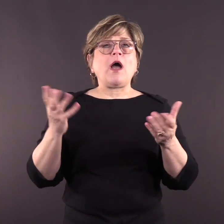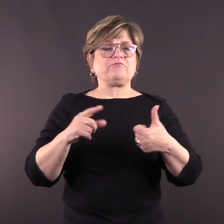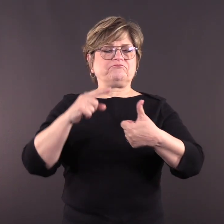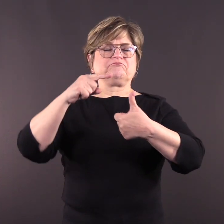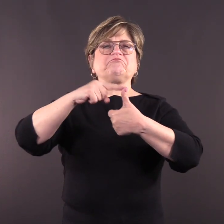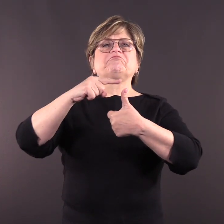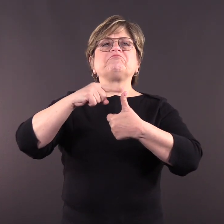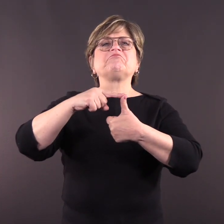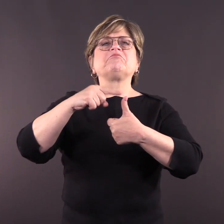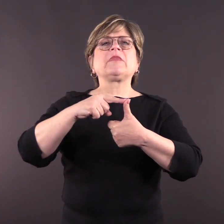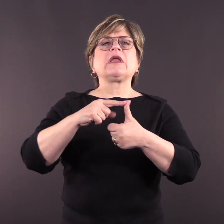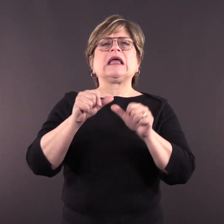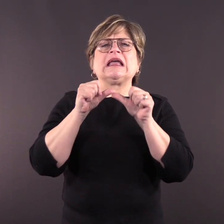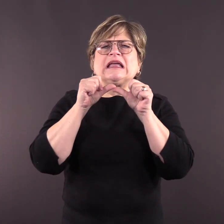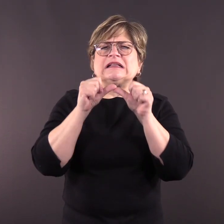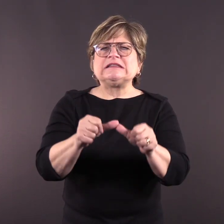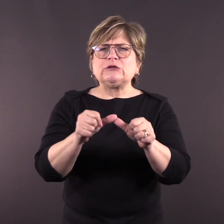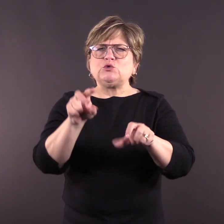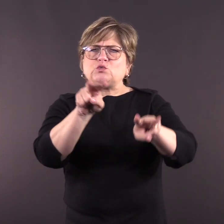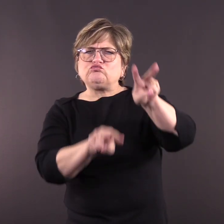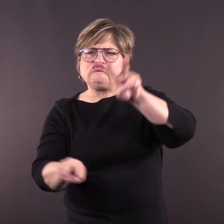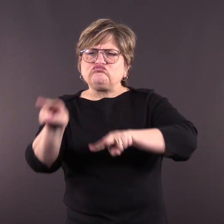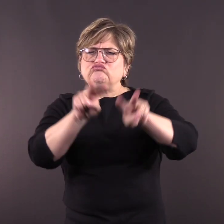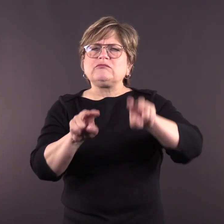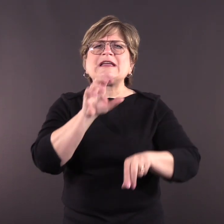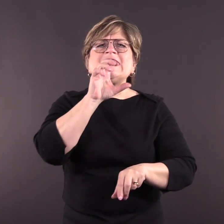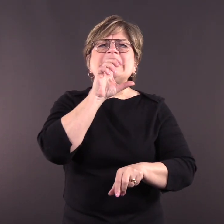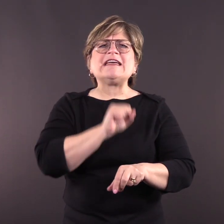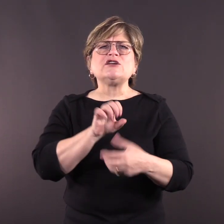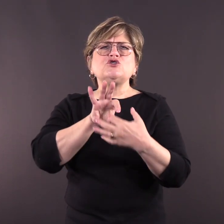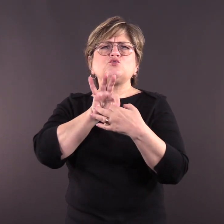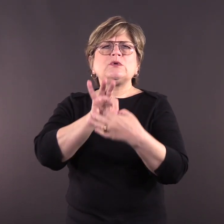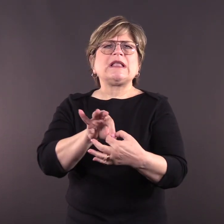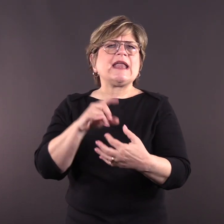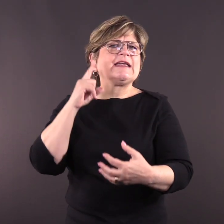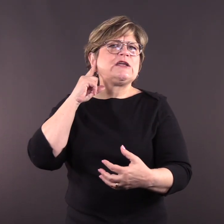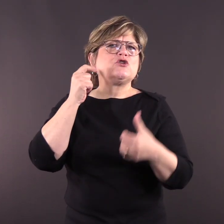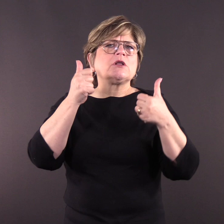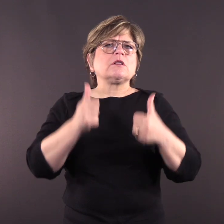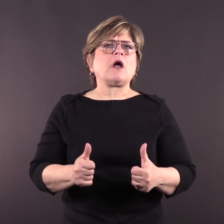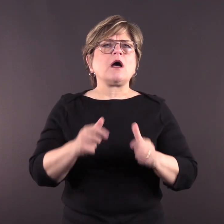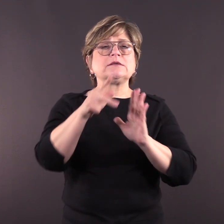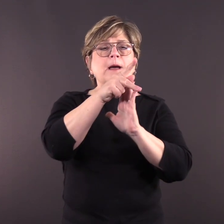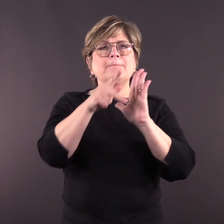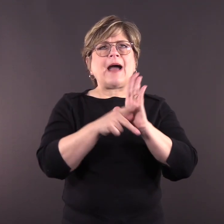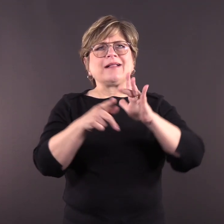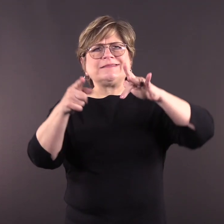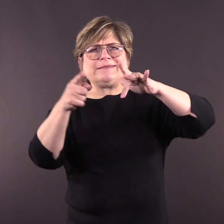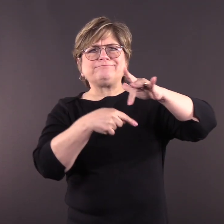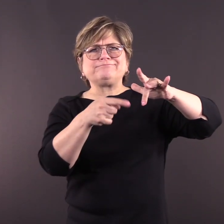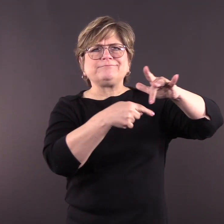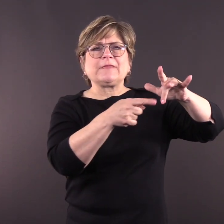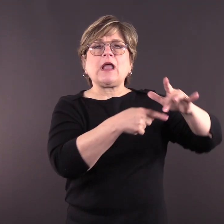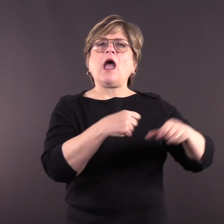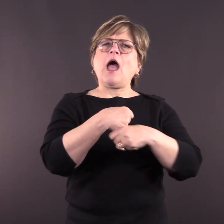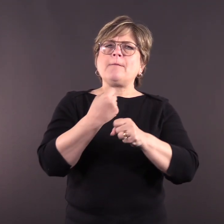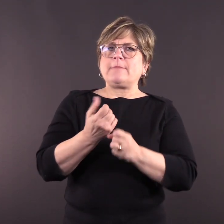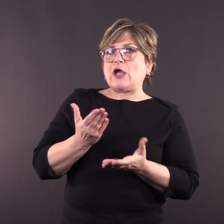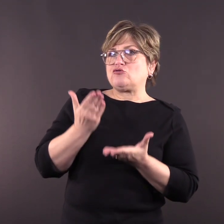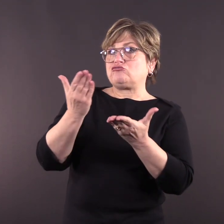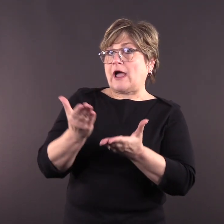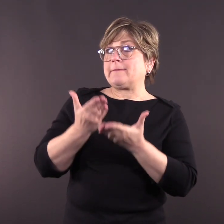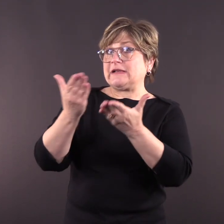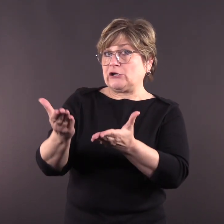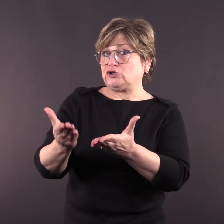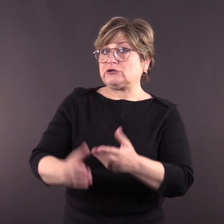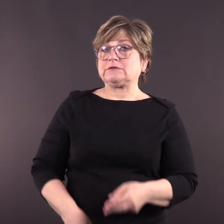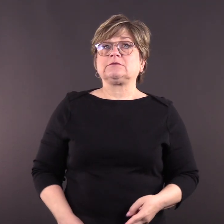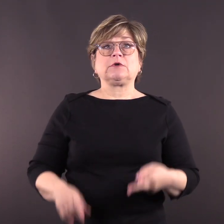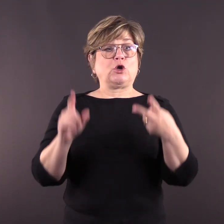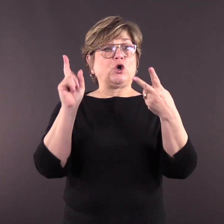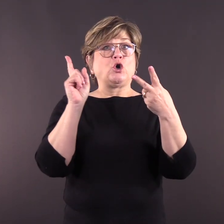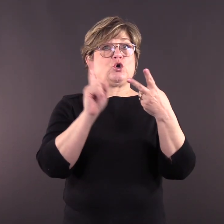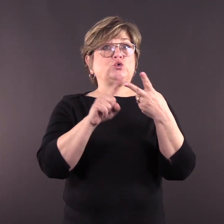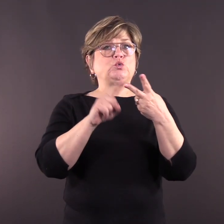• Continue to review age-related hearing loss policy gaps and make recommendations